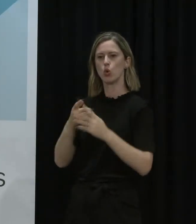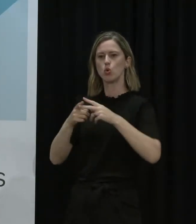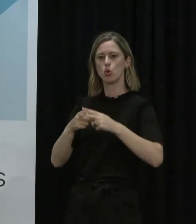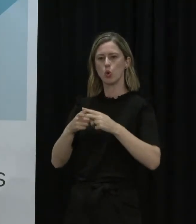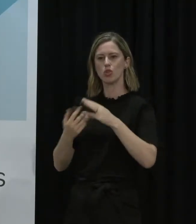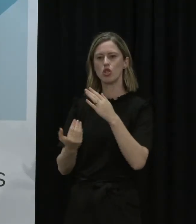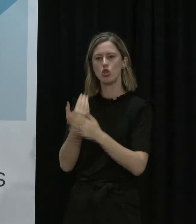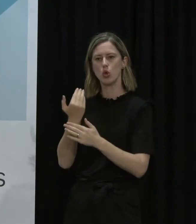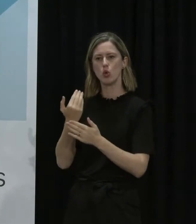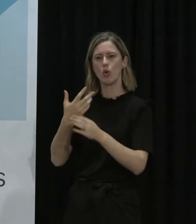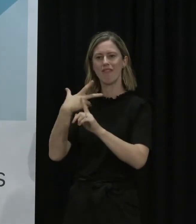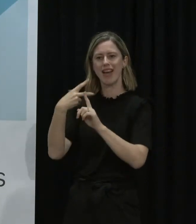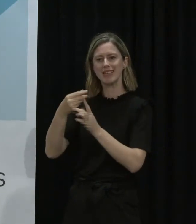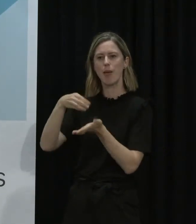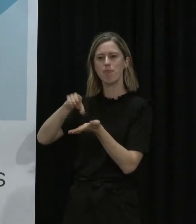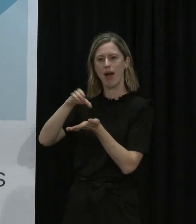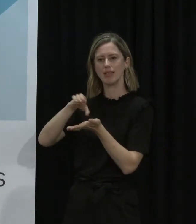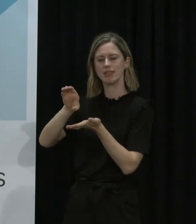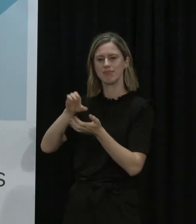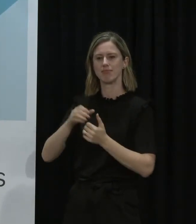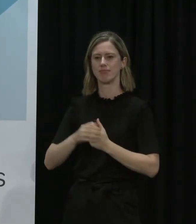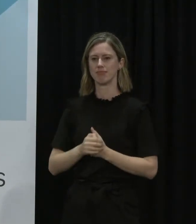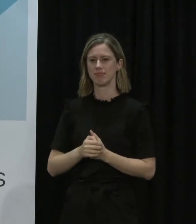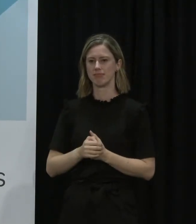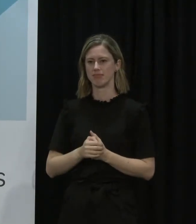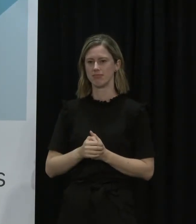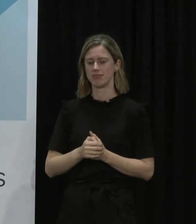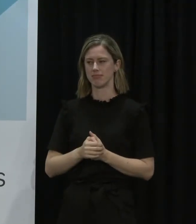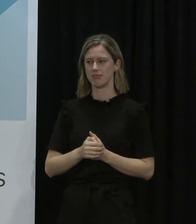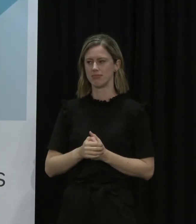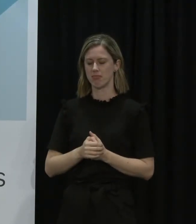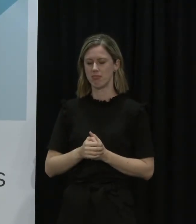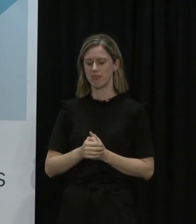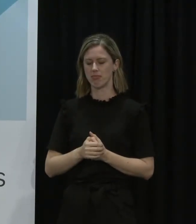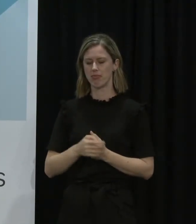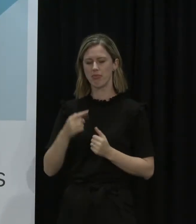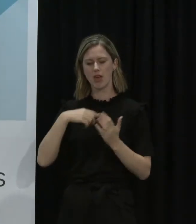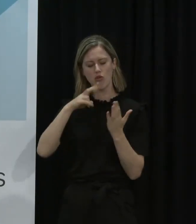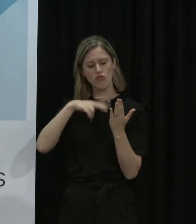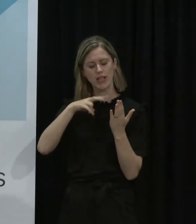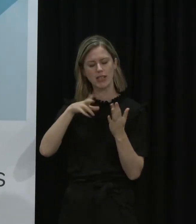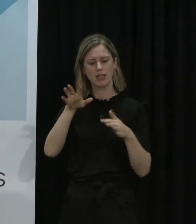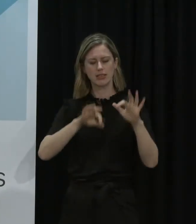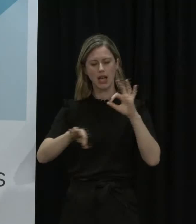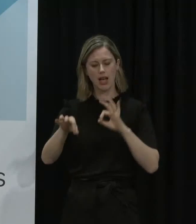us really well but now we want to continue to use the tools we